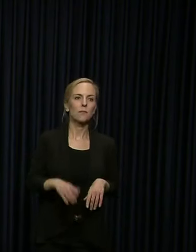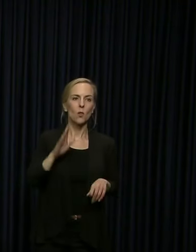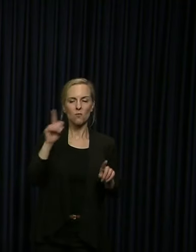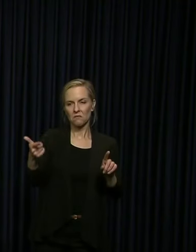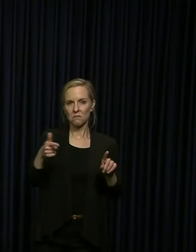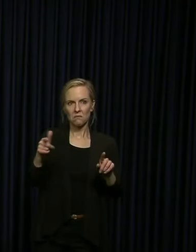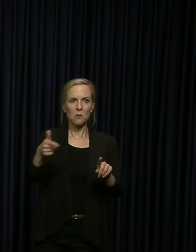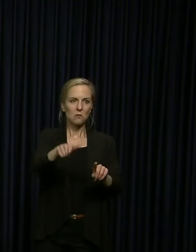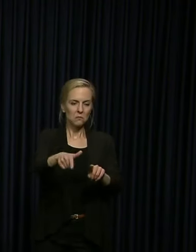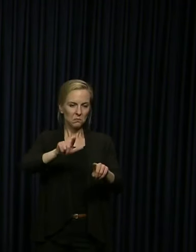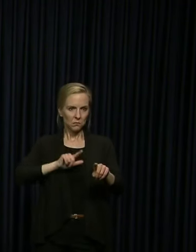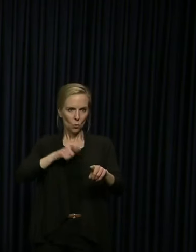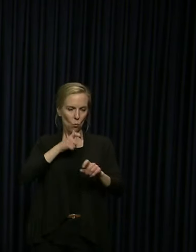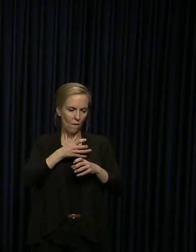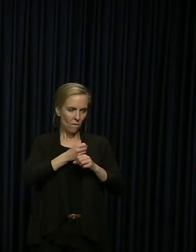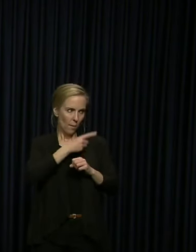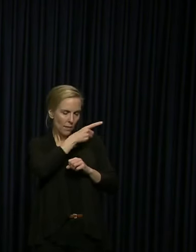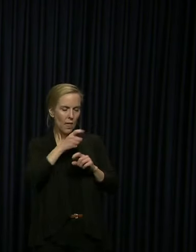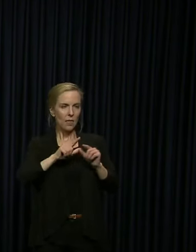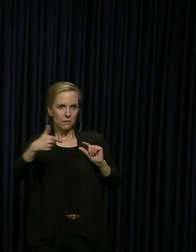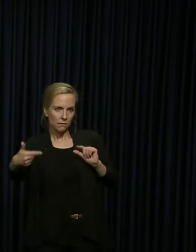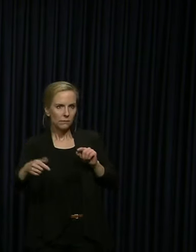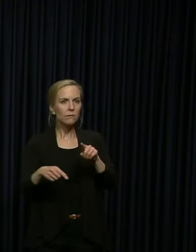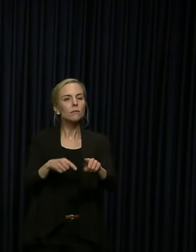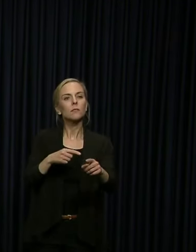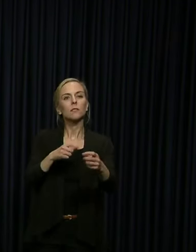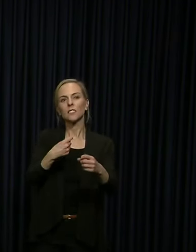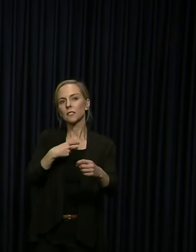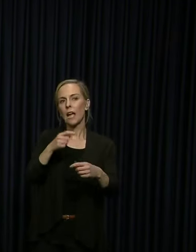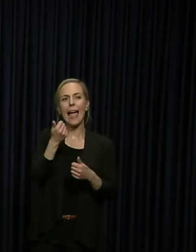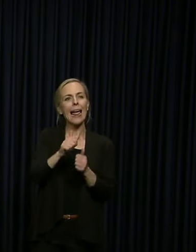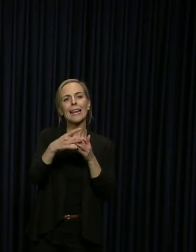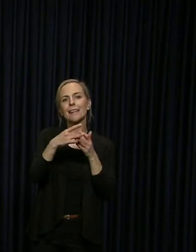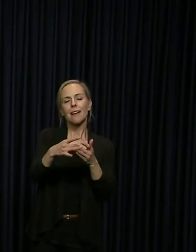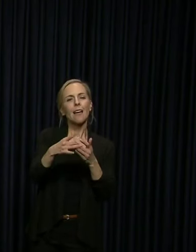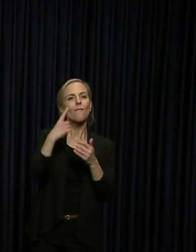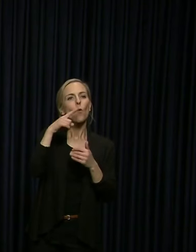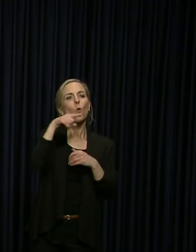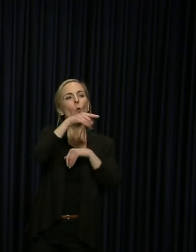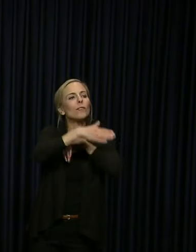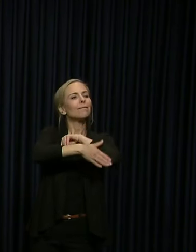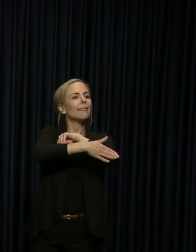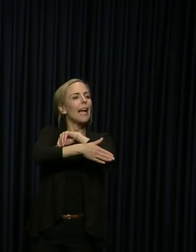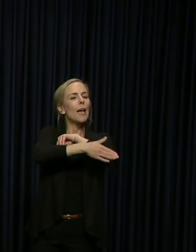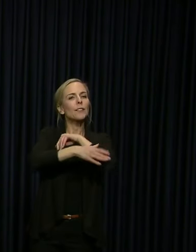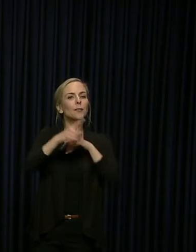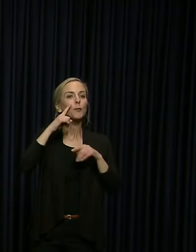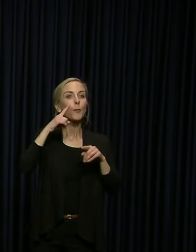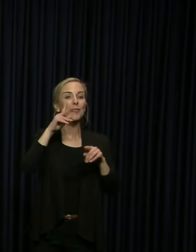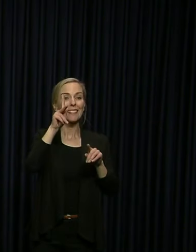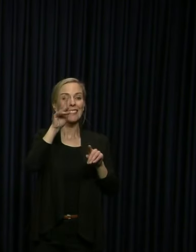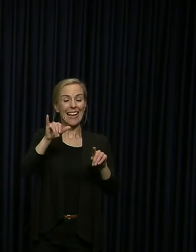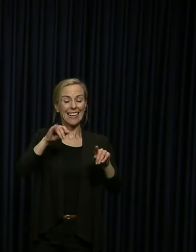DECREASE CROWDS WHATSOEVER AND TO DECREASE TRAVEL WHATSOEVER. SO EVEN THOUGH WE'RE TALKING